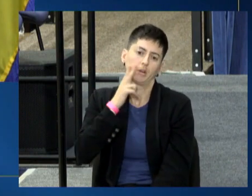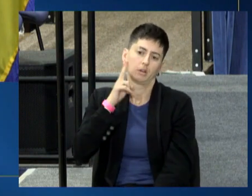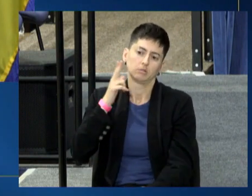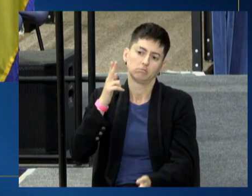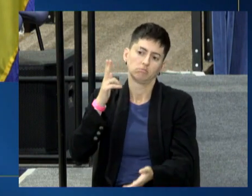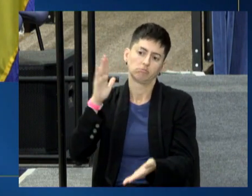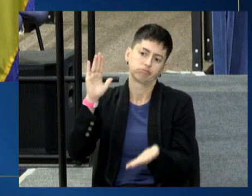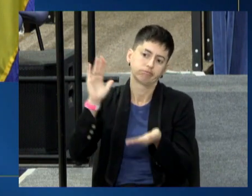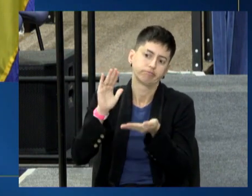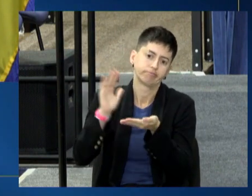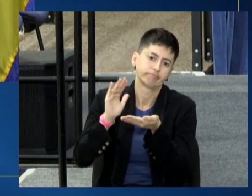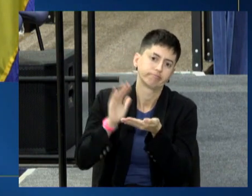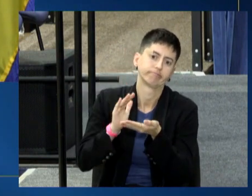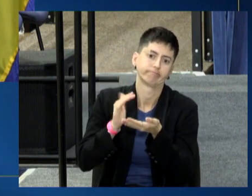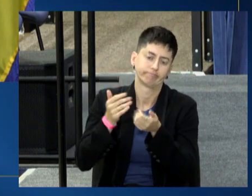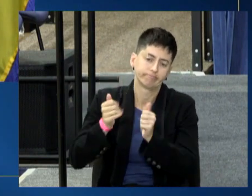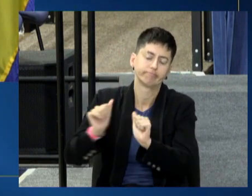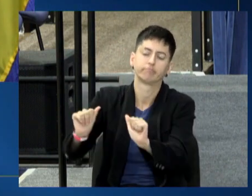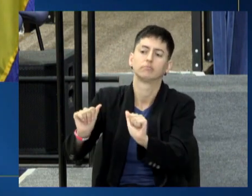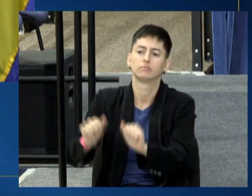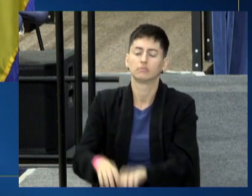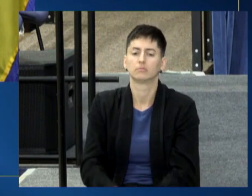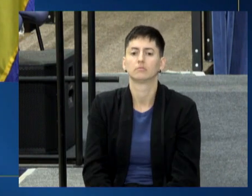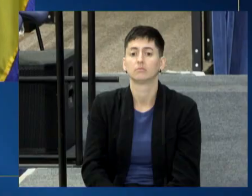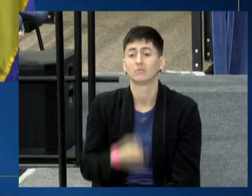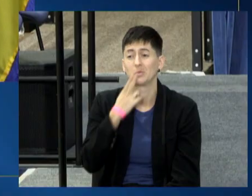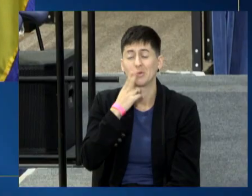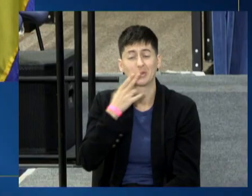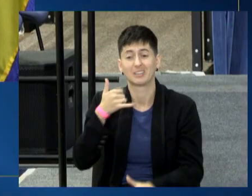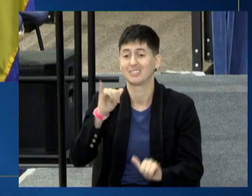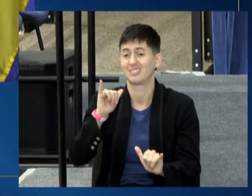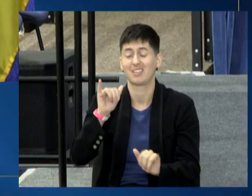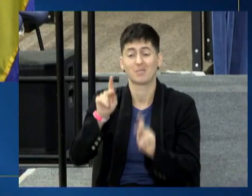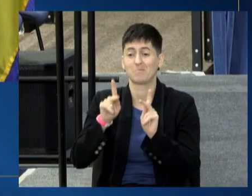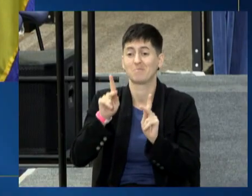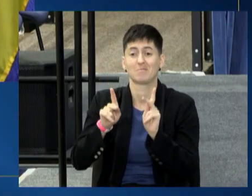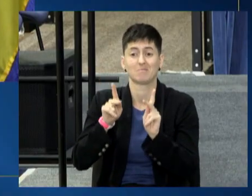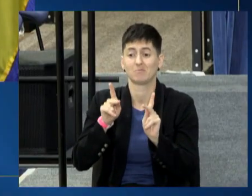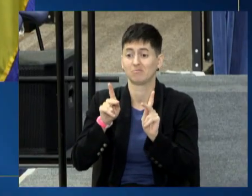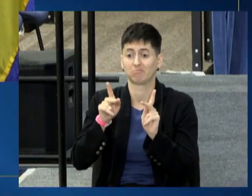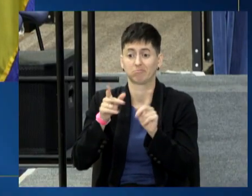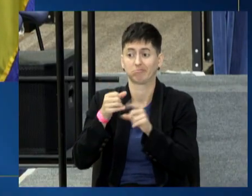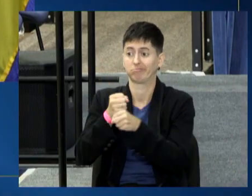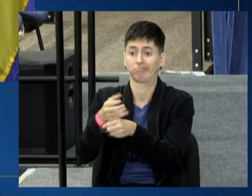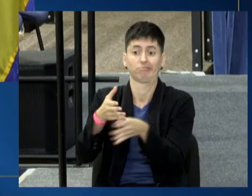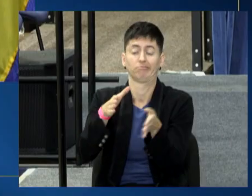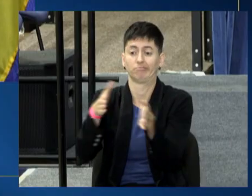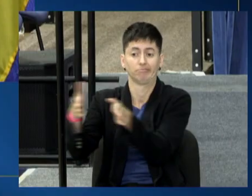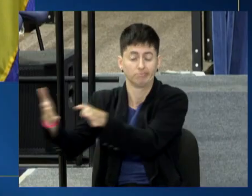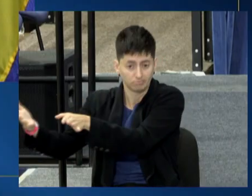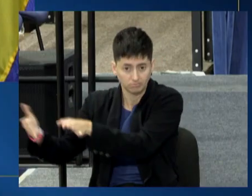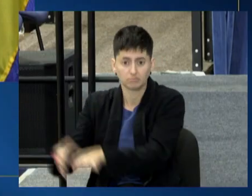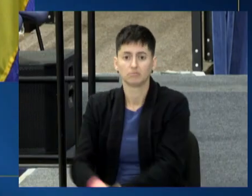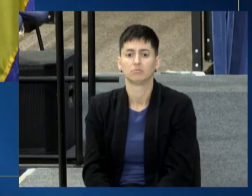cancer. Causing about 30 percent of all cancer deaths and 80 percent of all lung cancer cases.